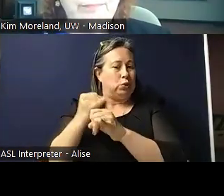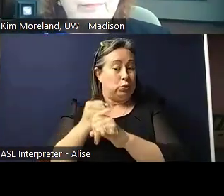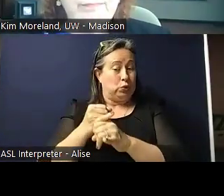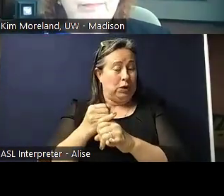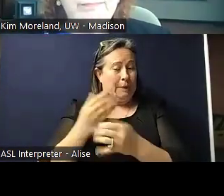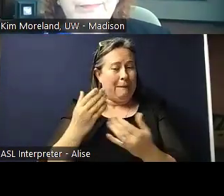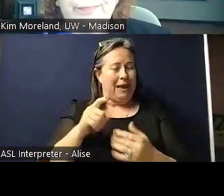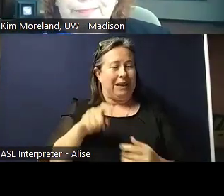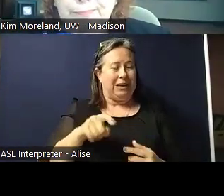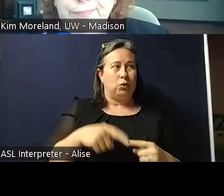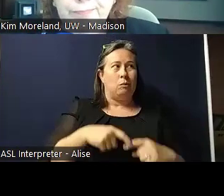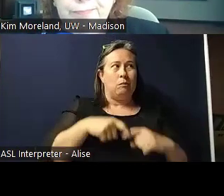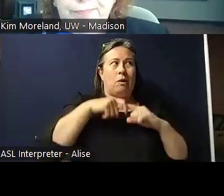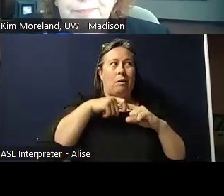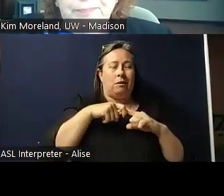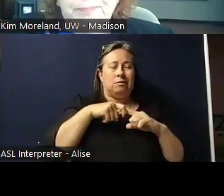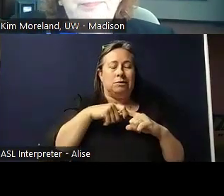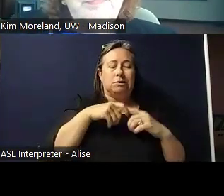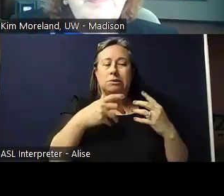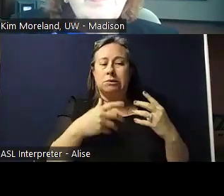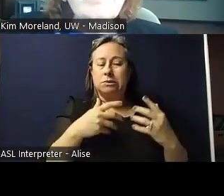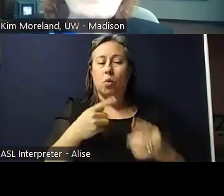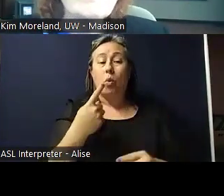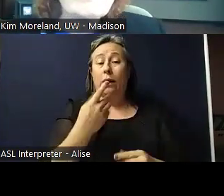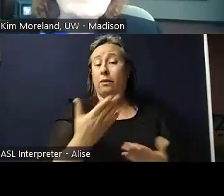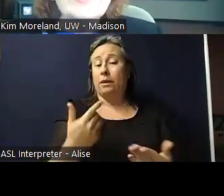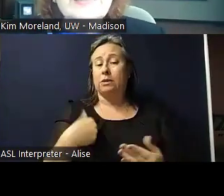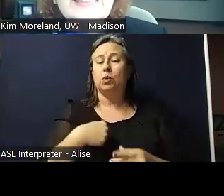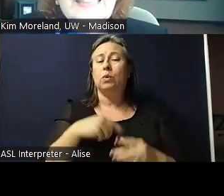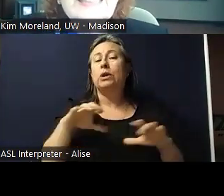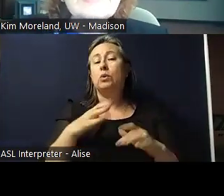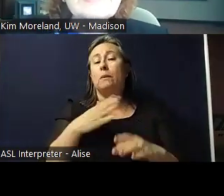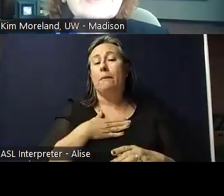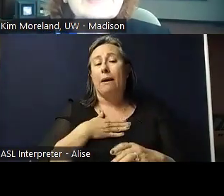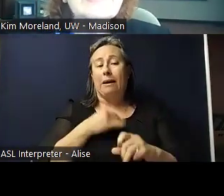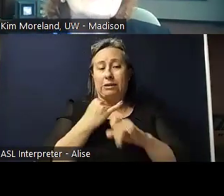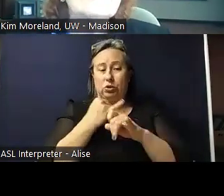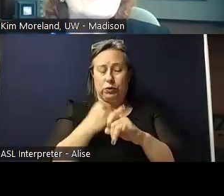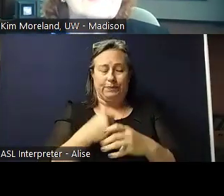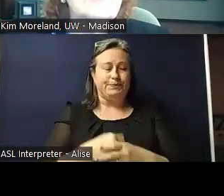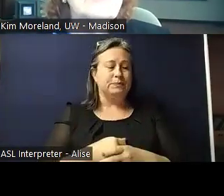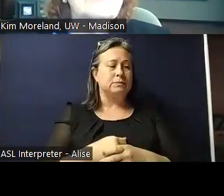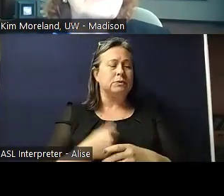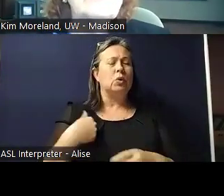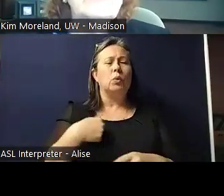So one of the things that we do at my institution is, we do export control checks.